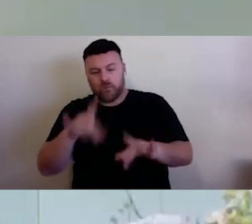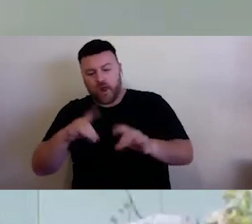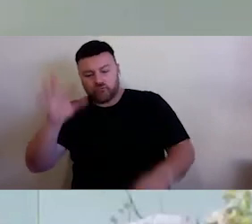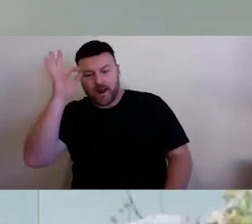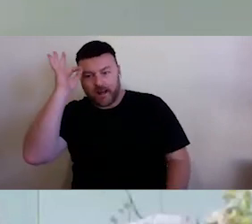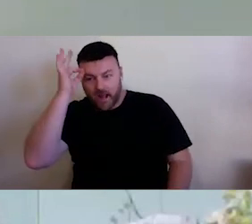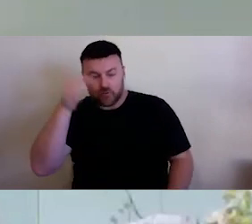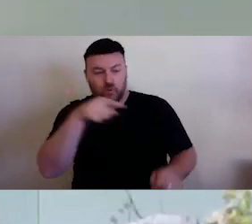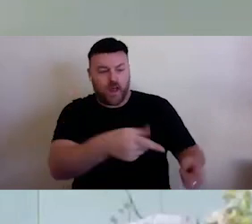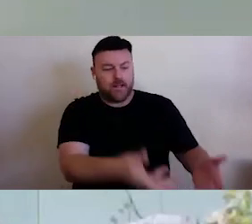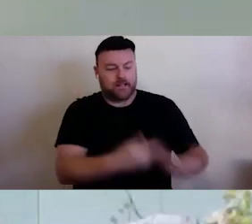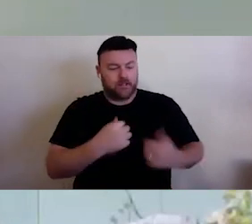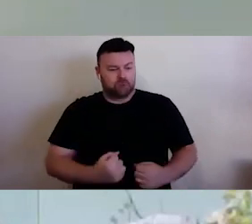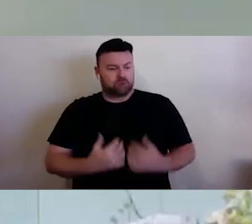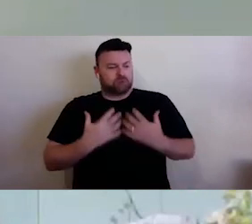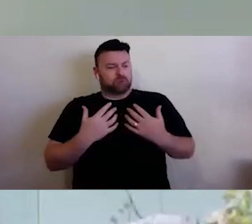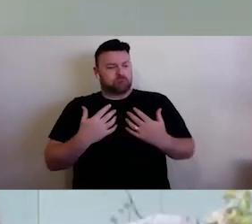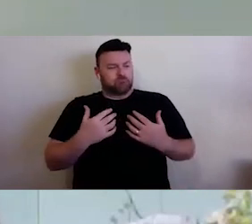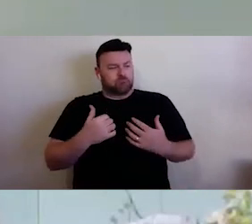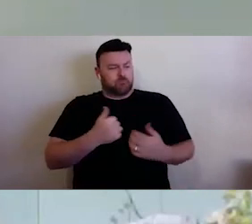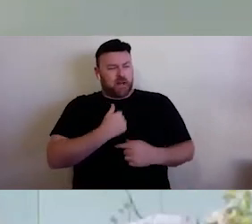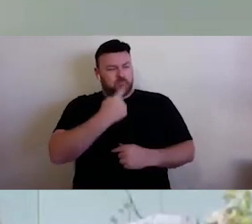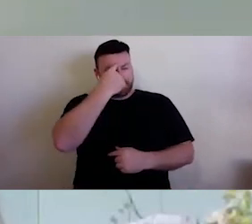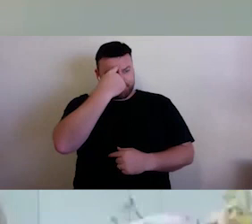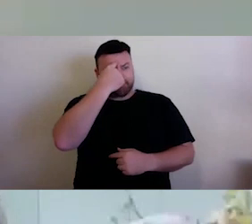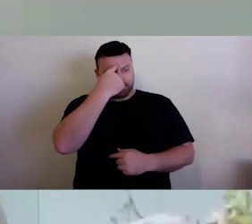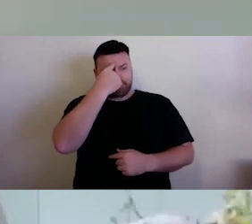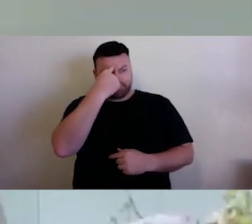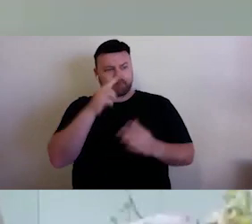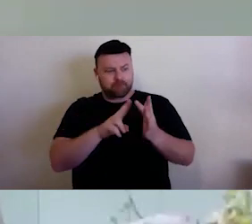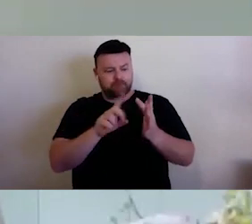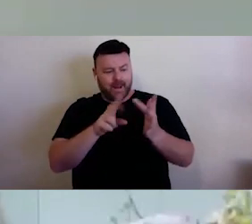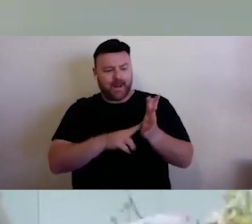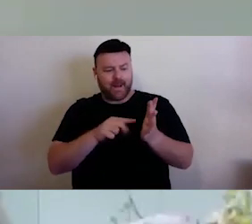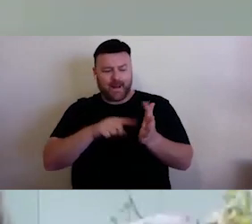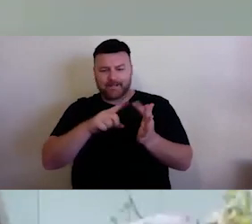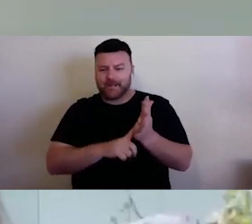intellectual property, as an area of law, to focus a career. And 30 years